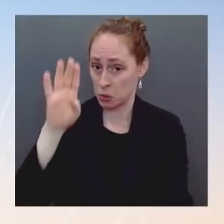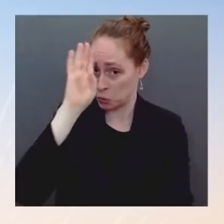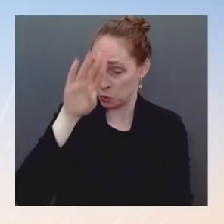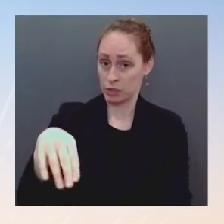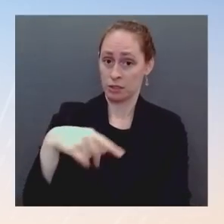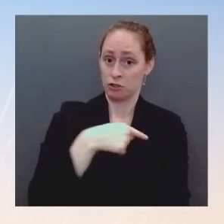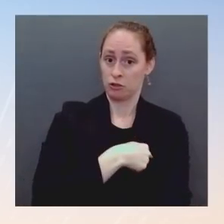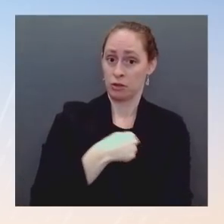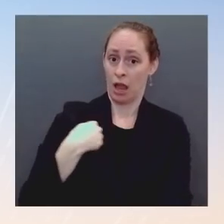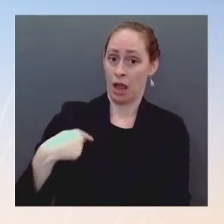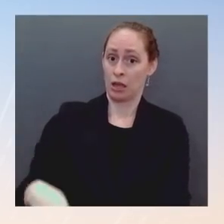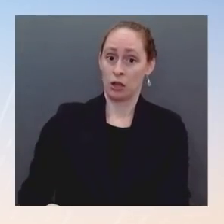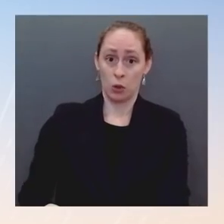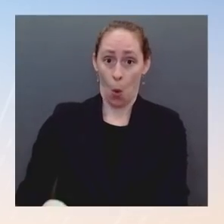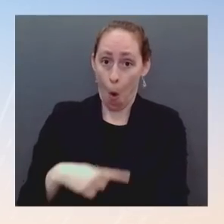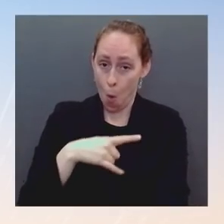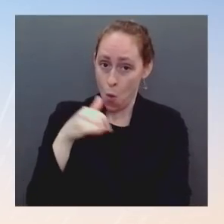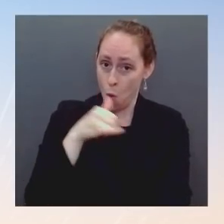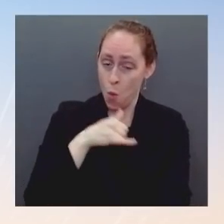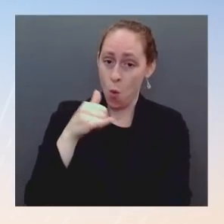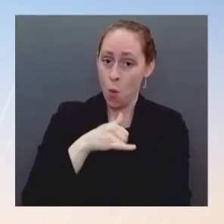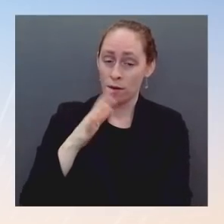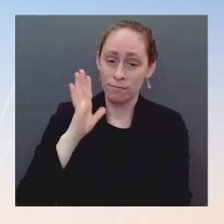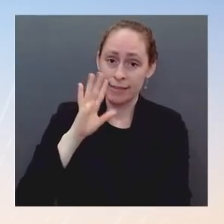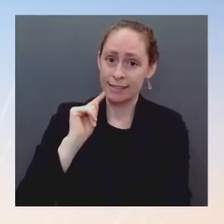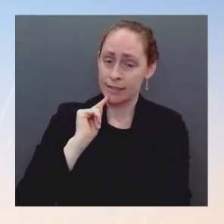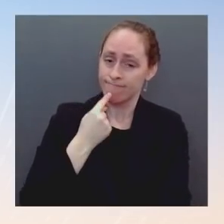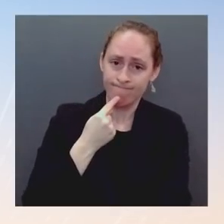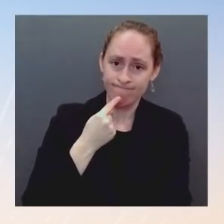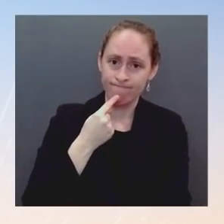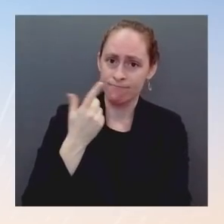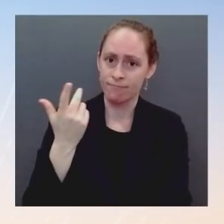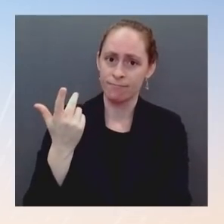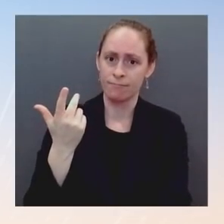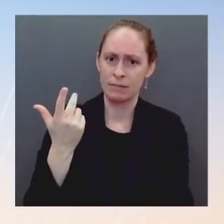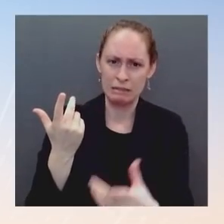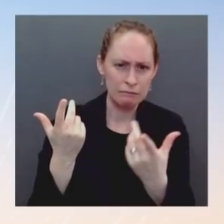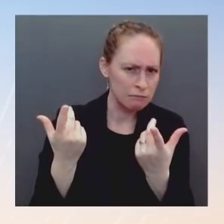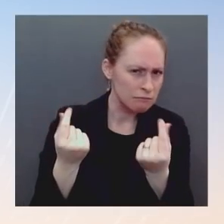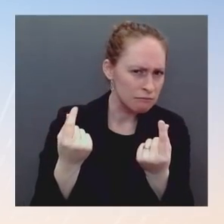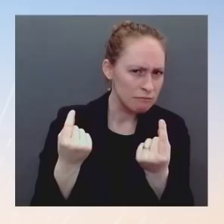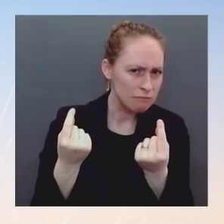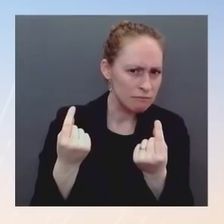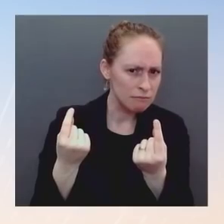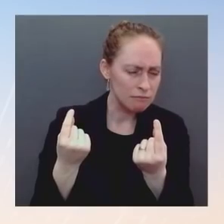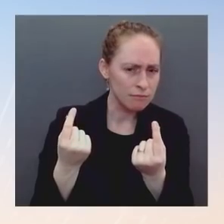and conveyed a support for freedom of speech of individuals. Go ahead.